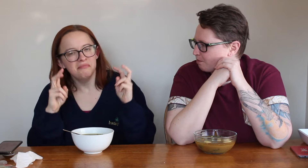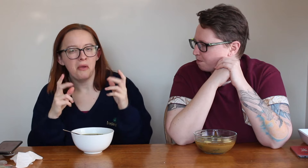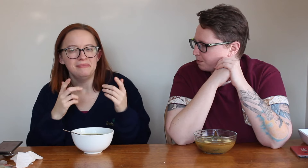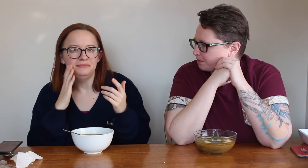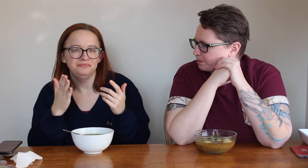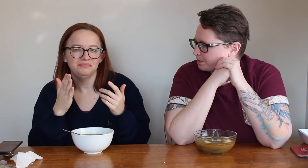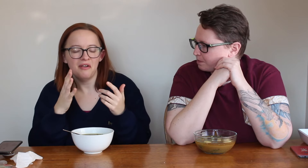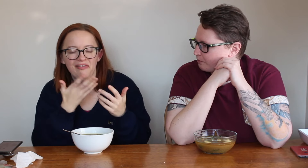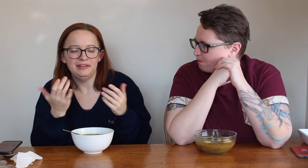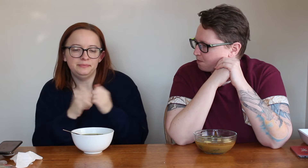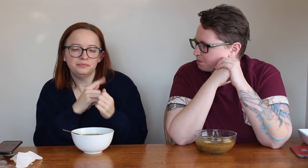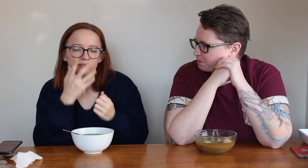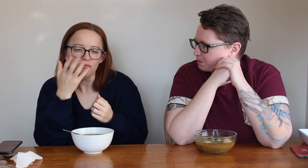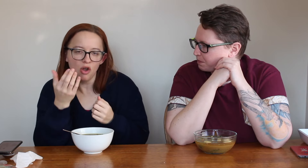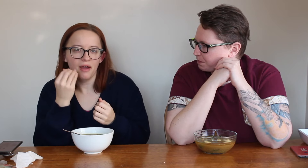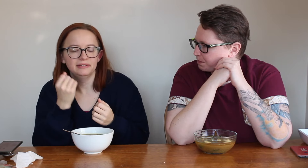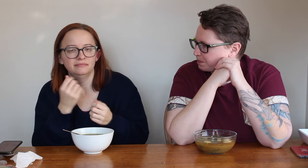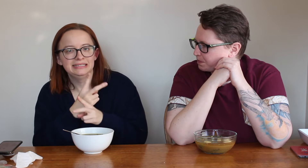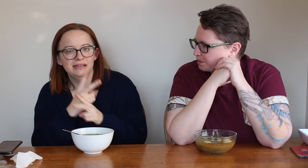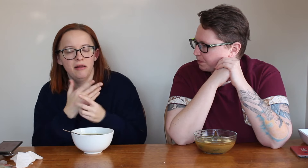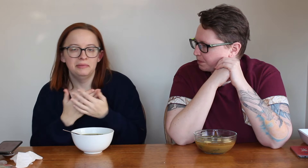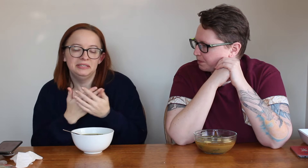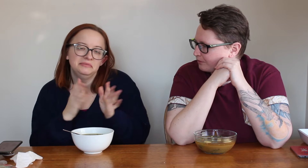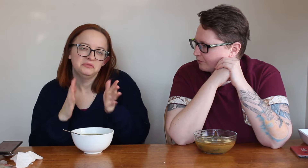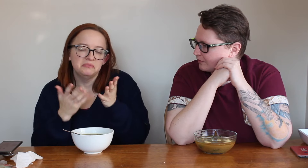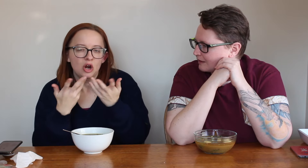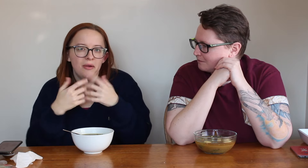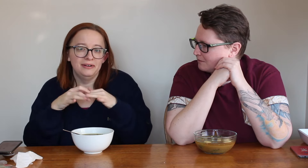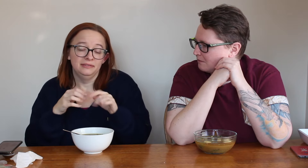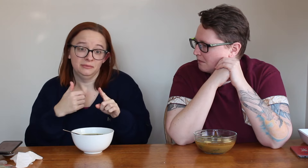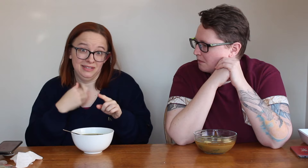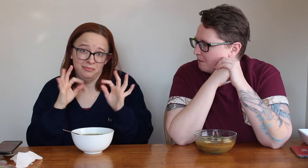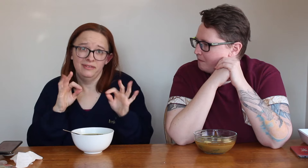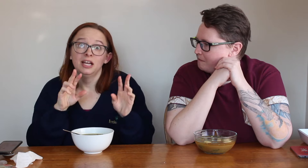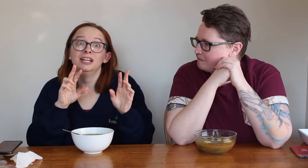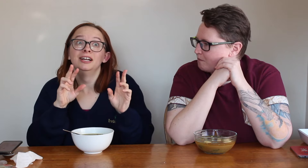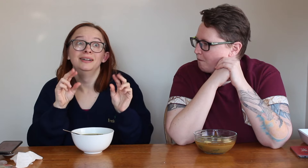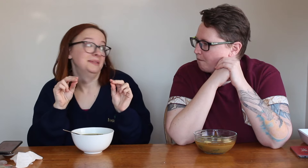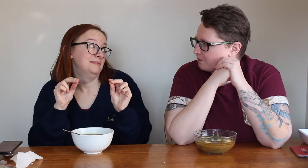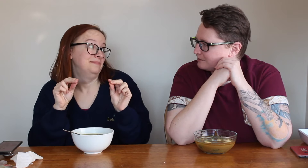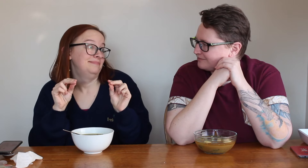Challenge but I didn't specifically get anxiety or just miss them, you know. Yeah, I got nervous